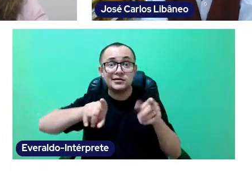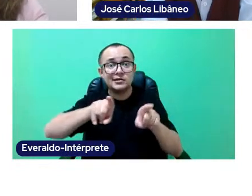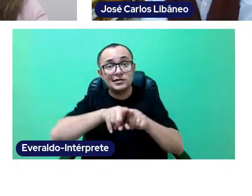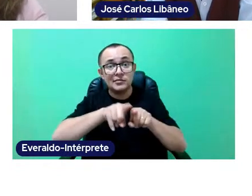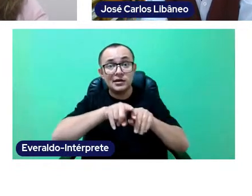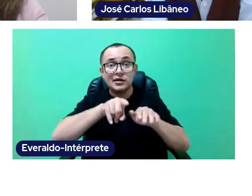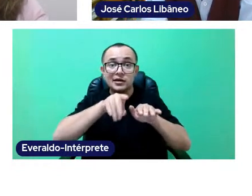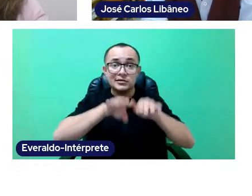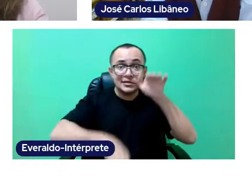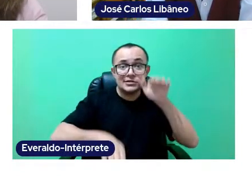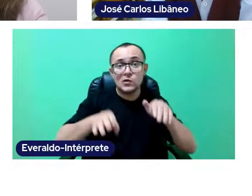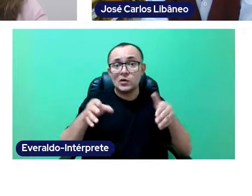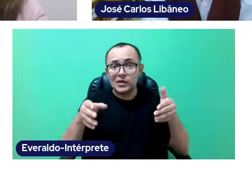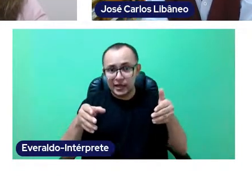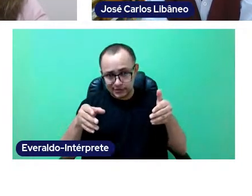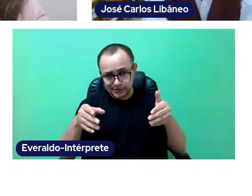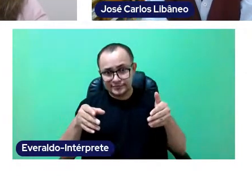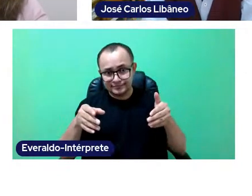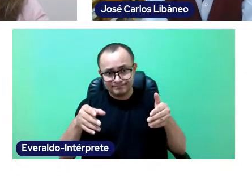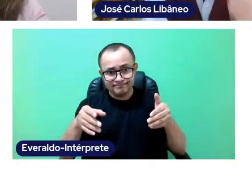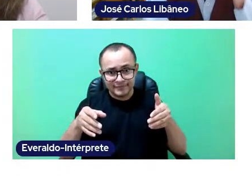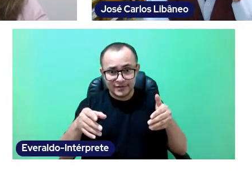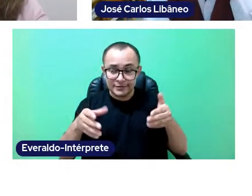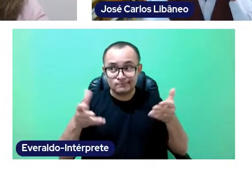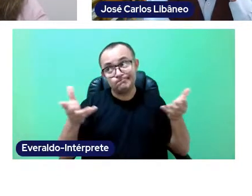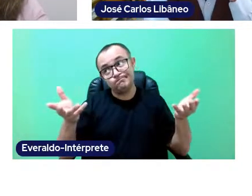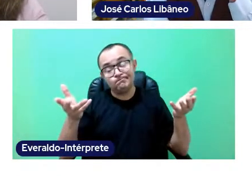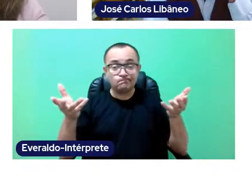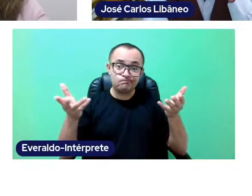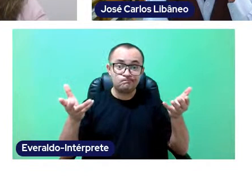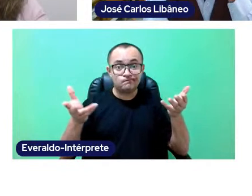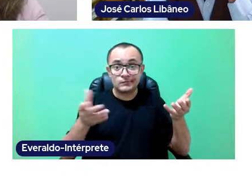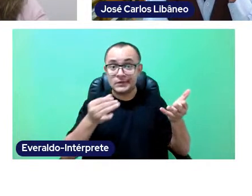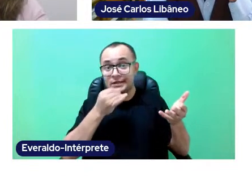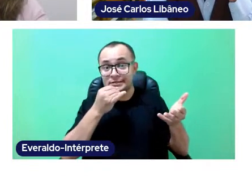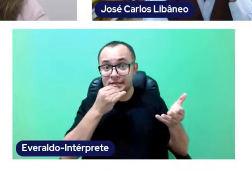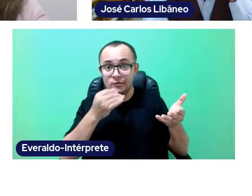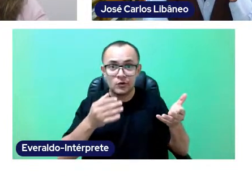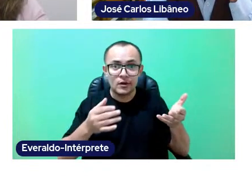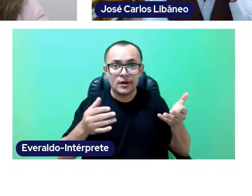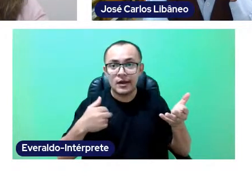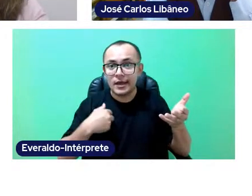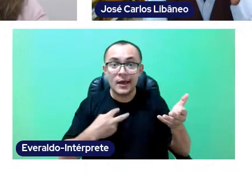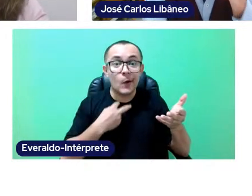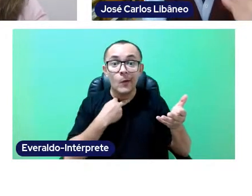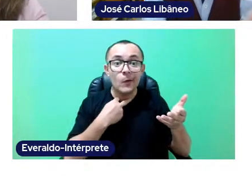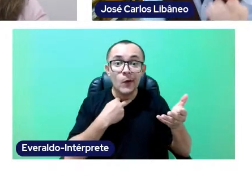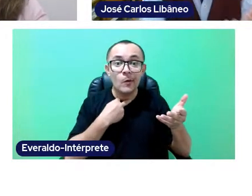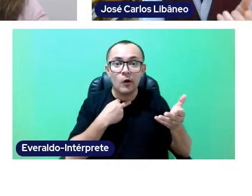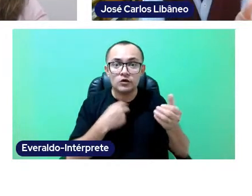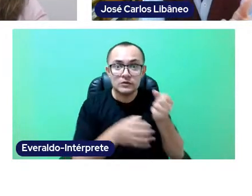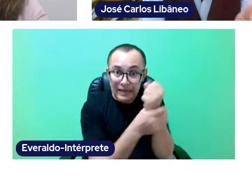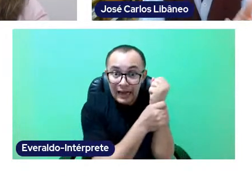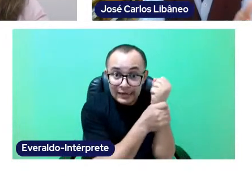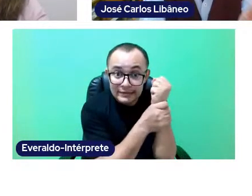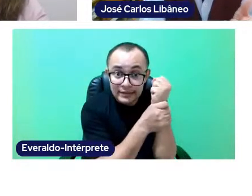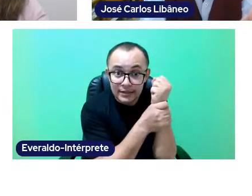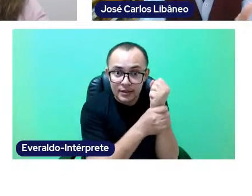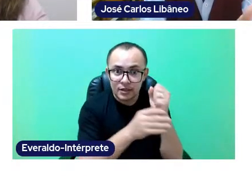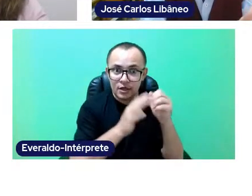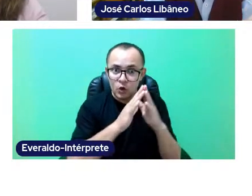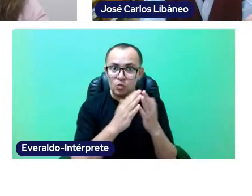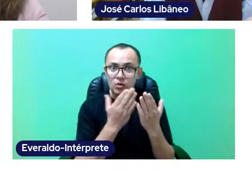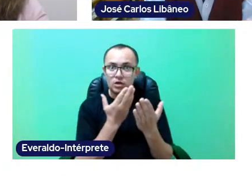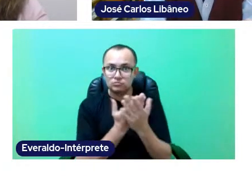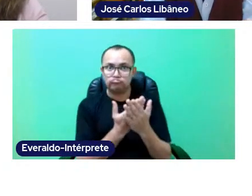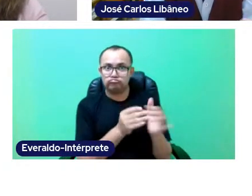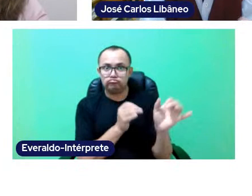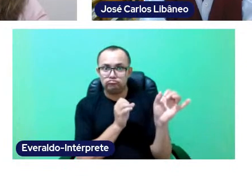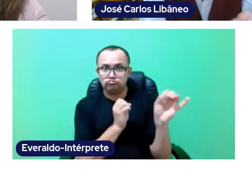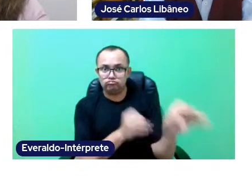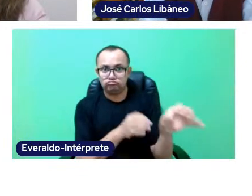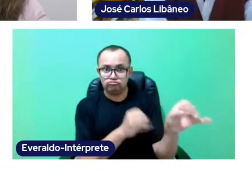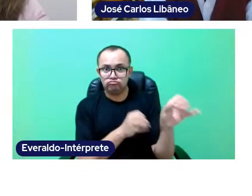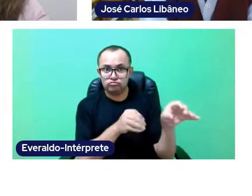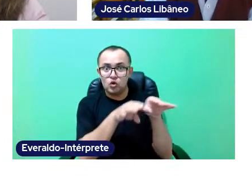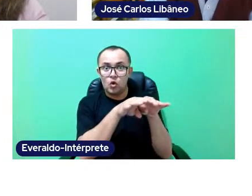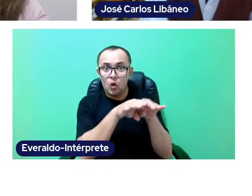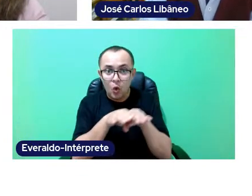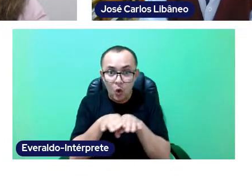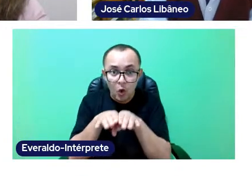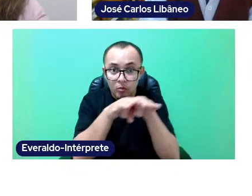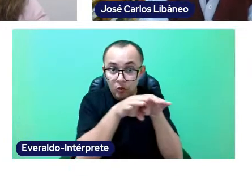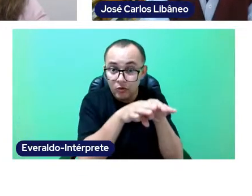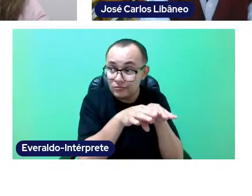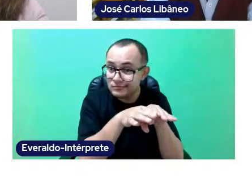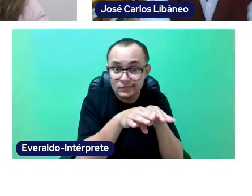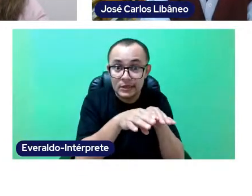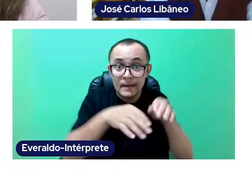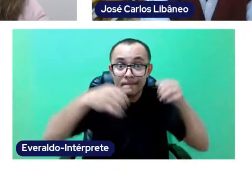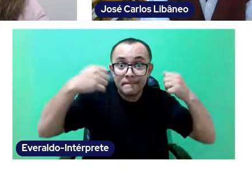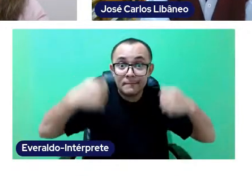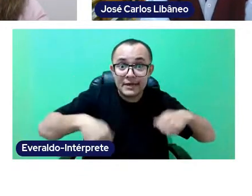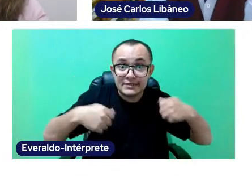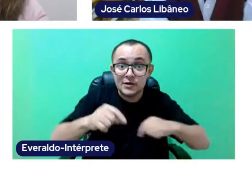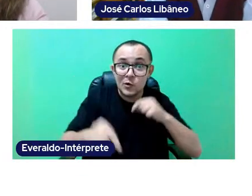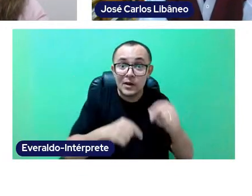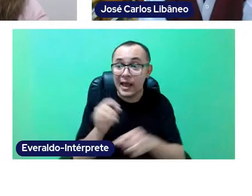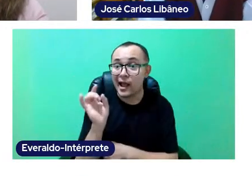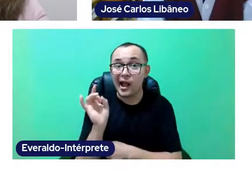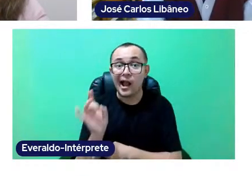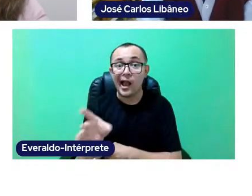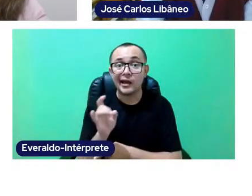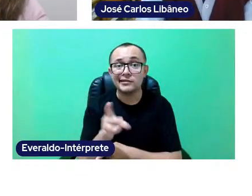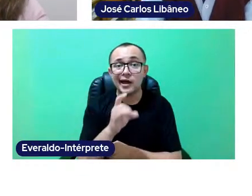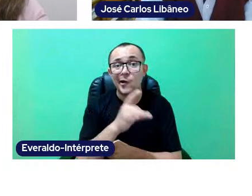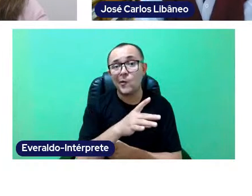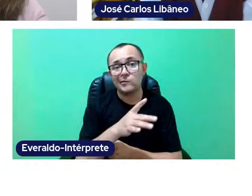Of course I cannot guarantee a common schooling if I don't consider the student's social and individual characteristics;